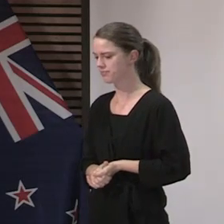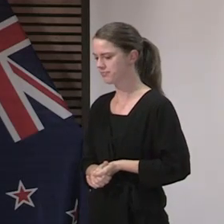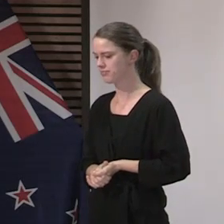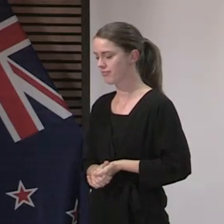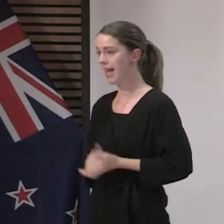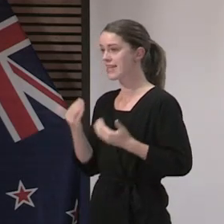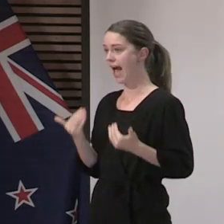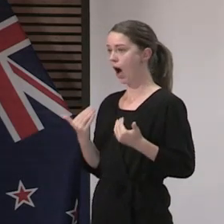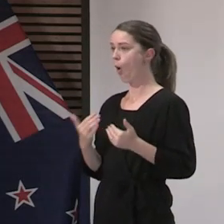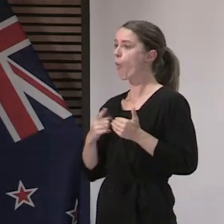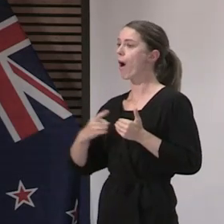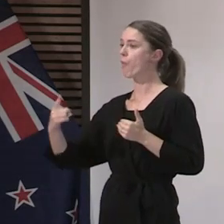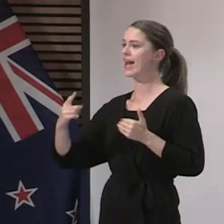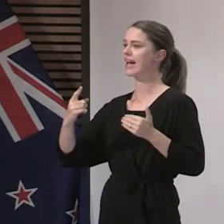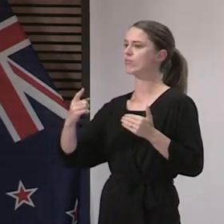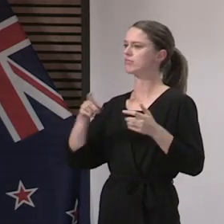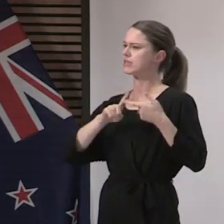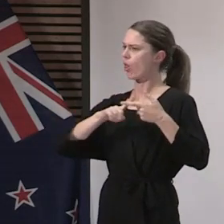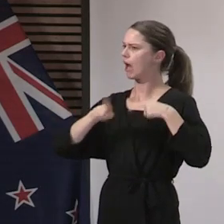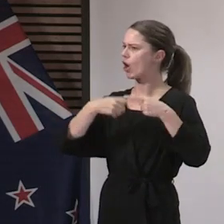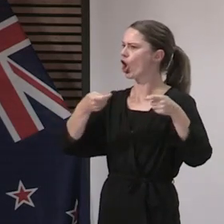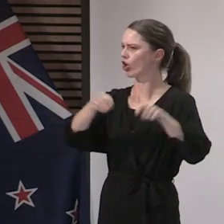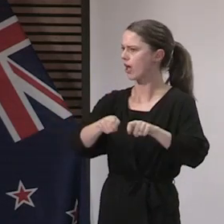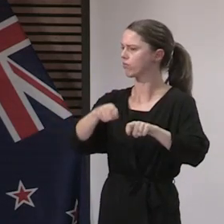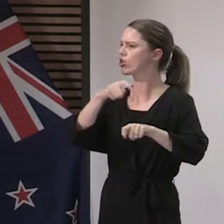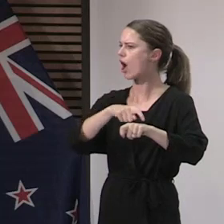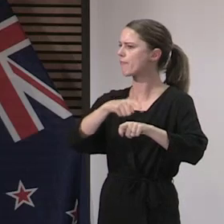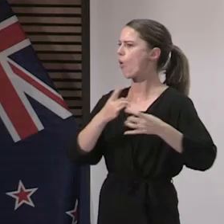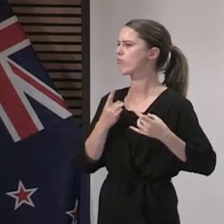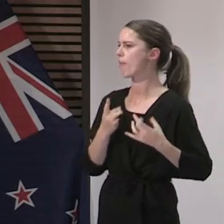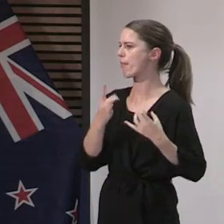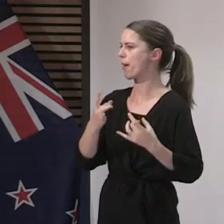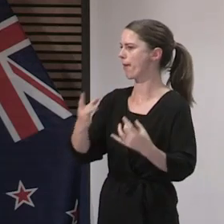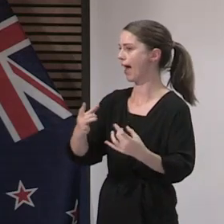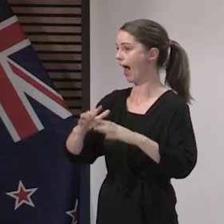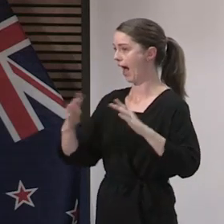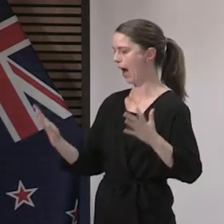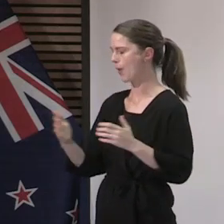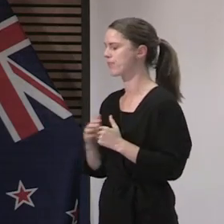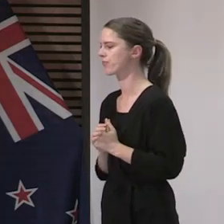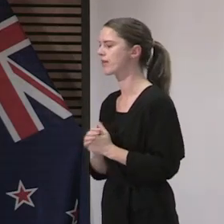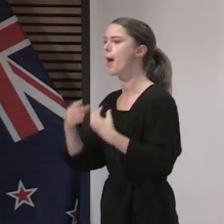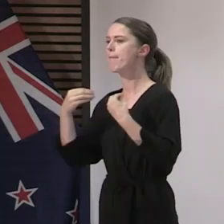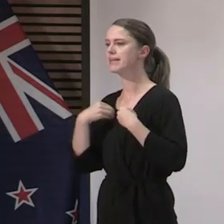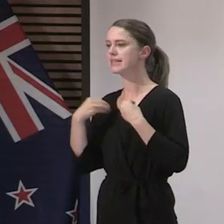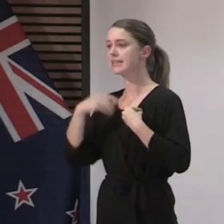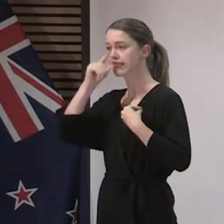but also recommended. This time we now have will be used